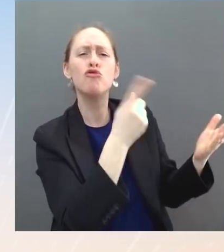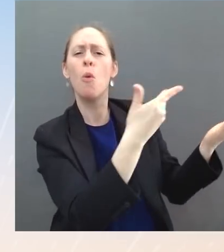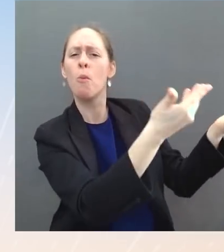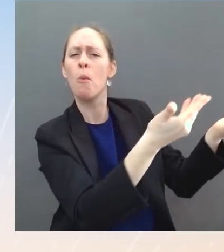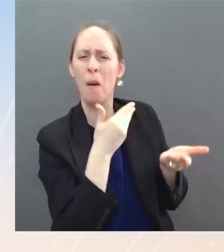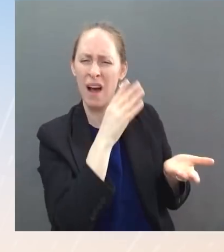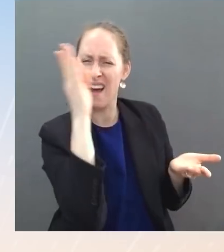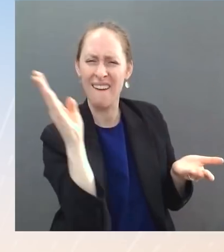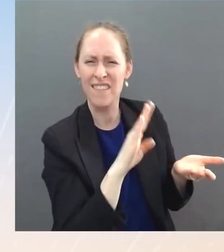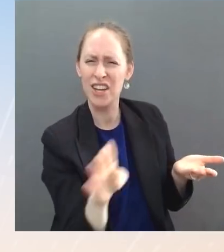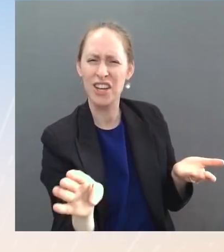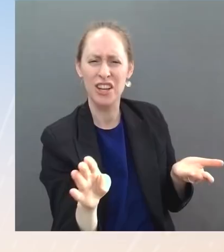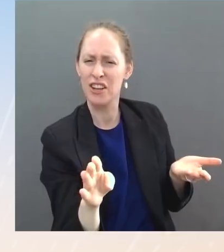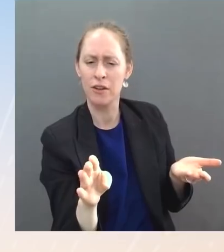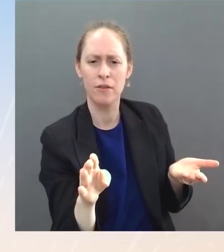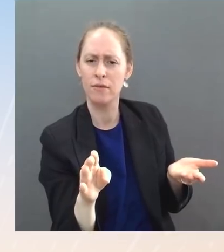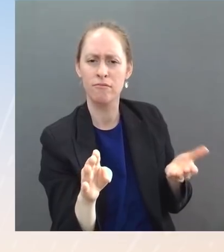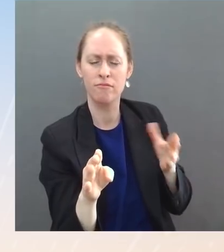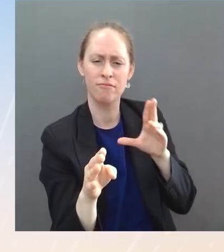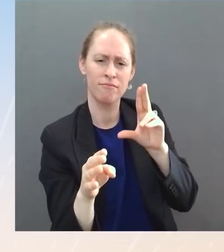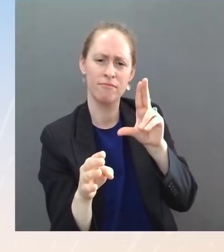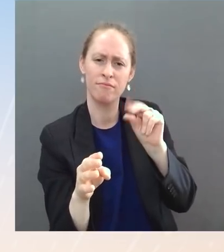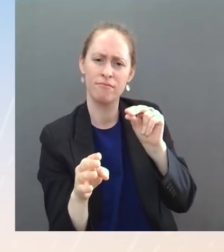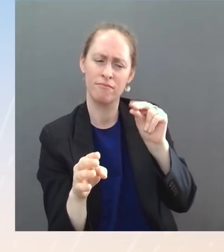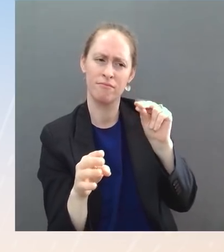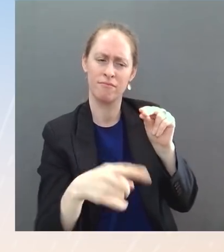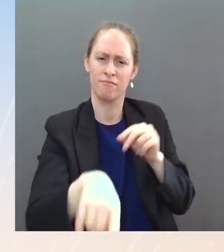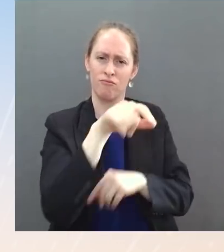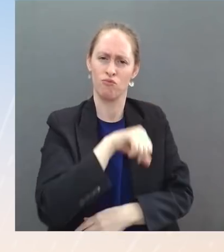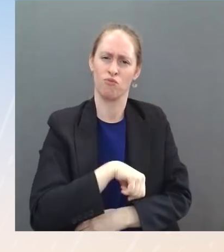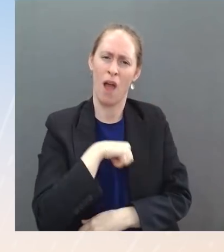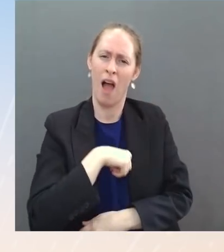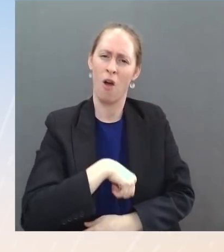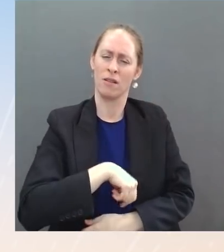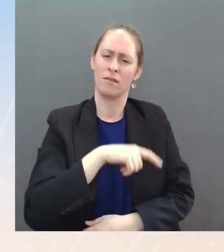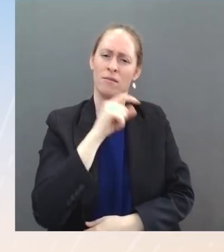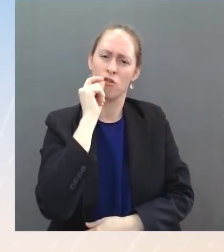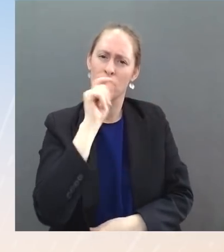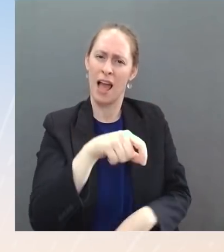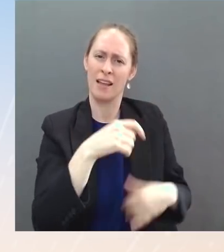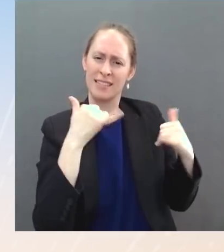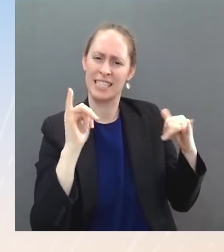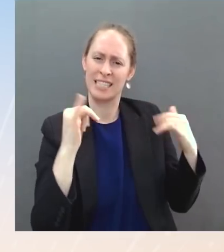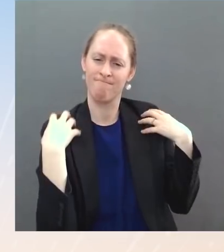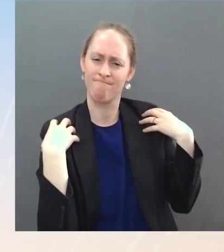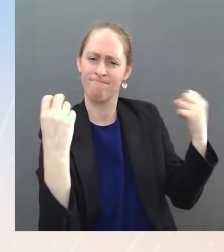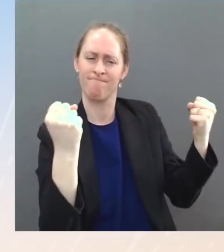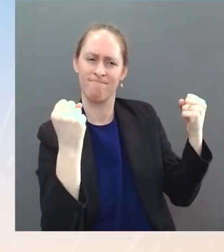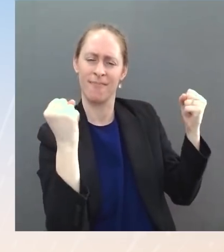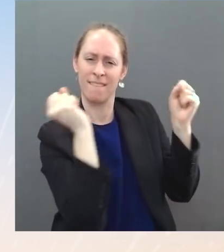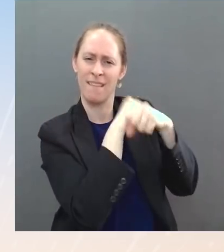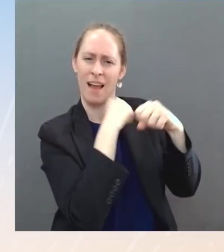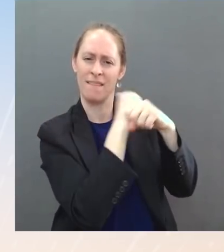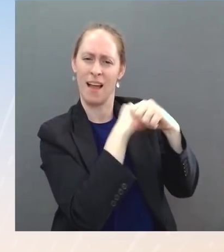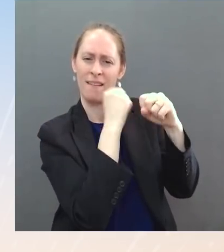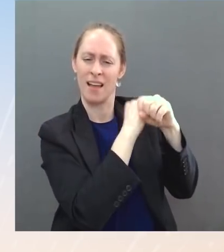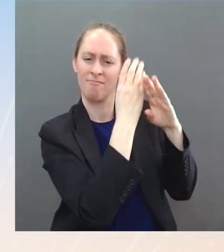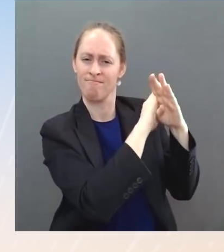and carry on their fight for an independent, sovereign nation that they so richly deserve. And with that, I'd be happy to take your questions. Yeah.